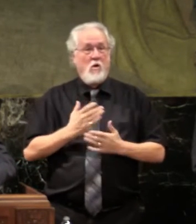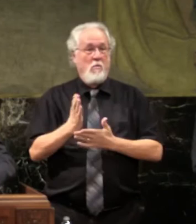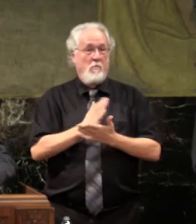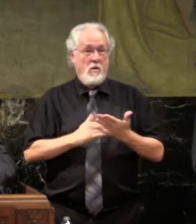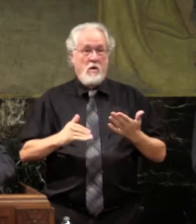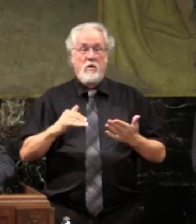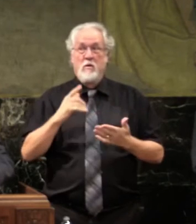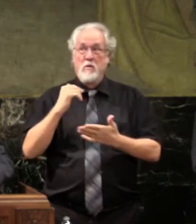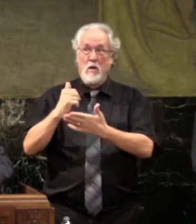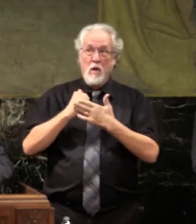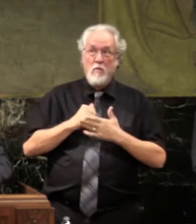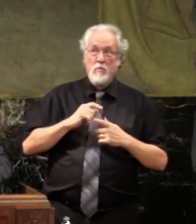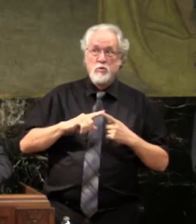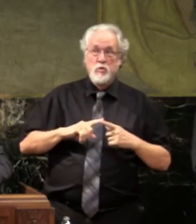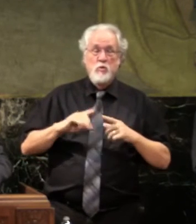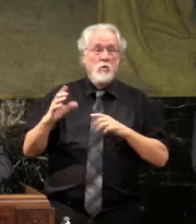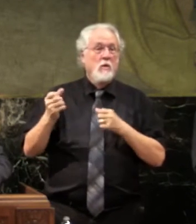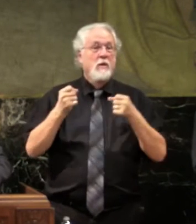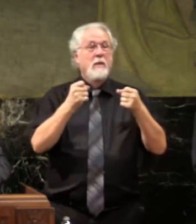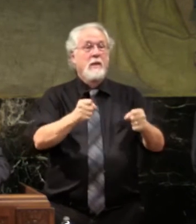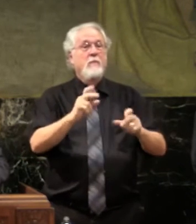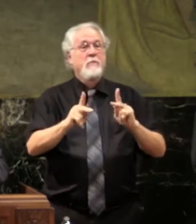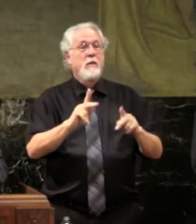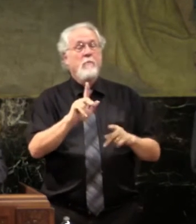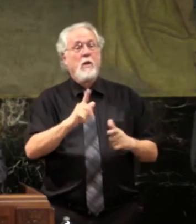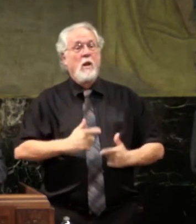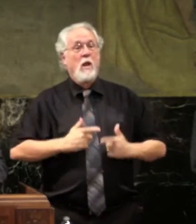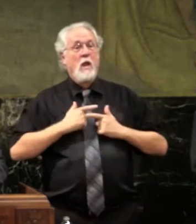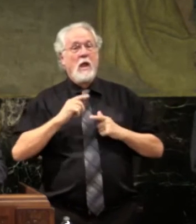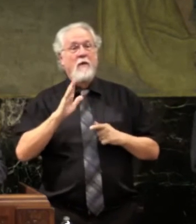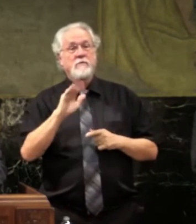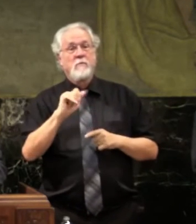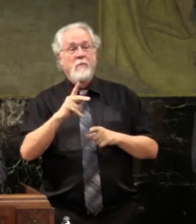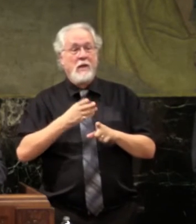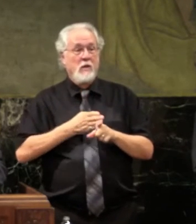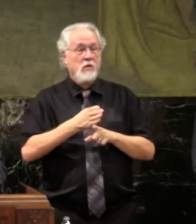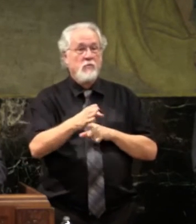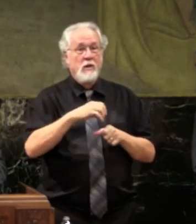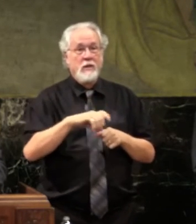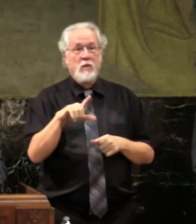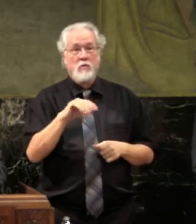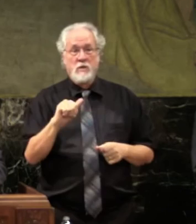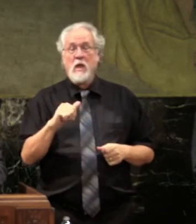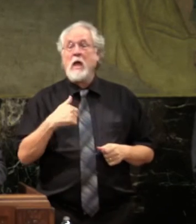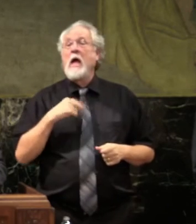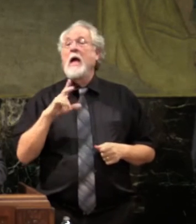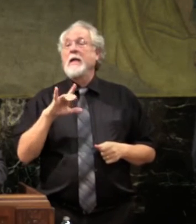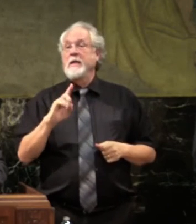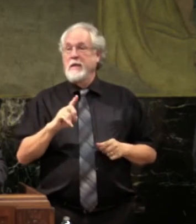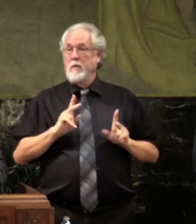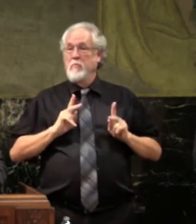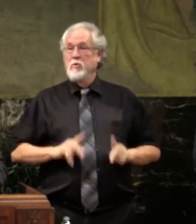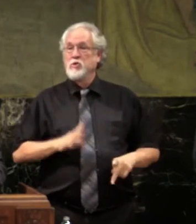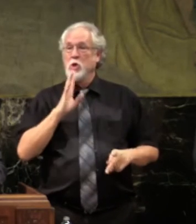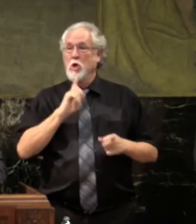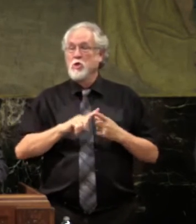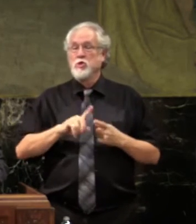that we can get people lives back on track back here in Louisiana I did personally speak with president-elect rump about